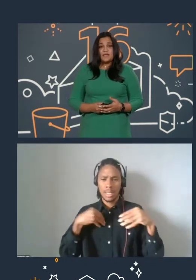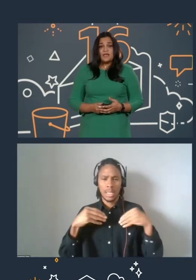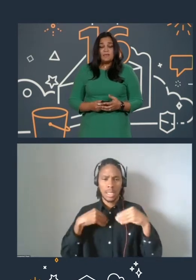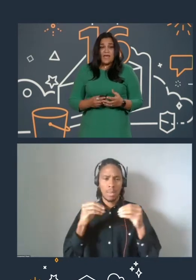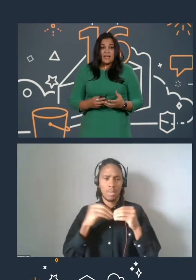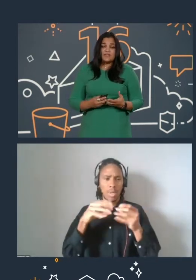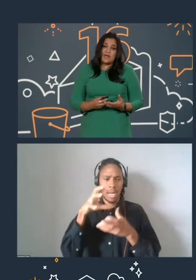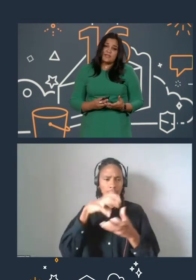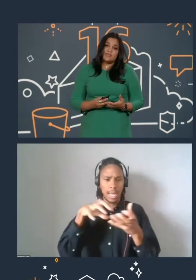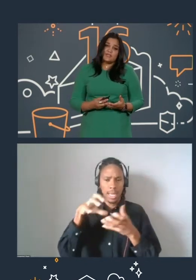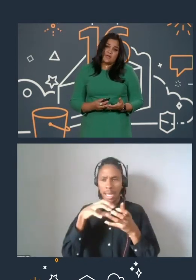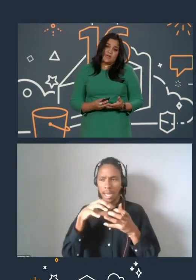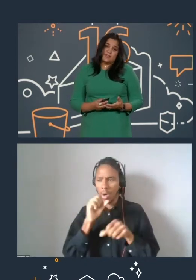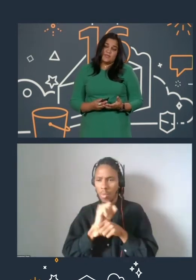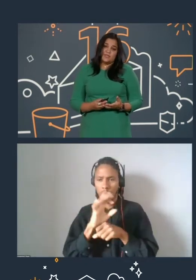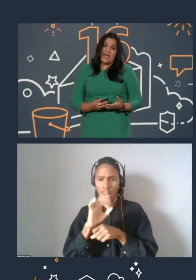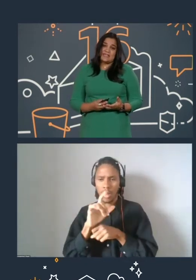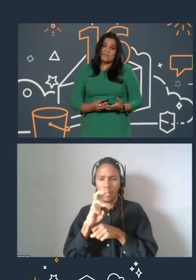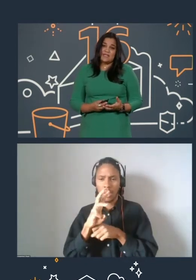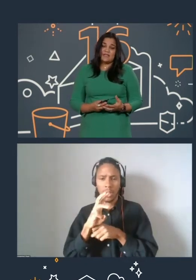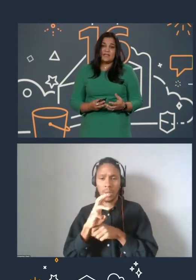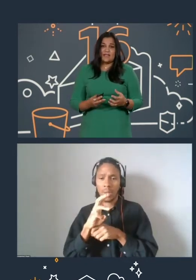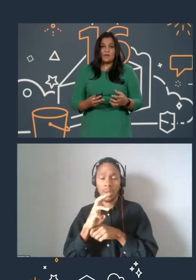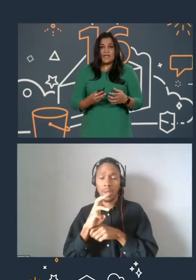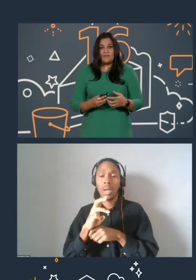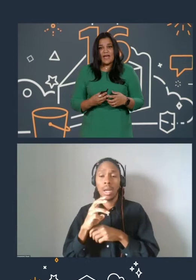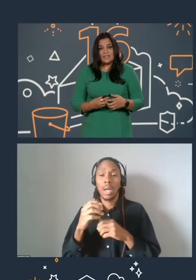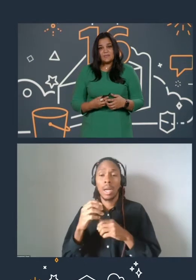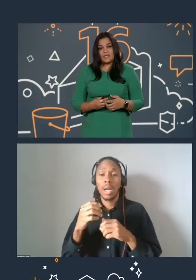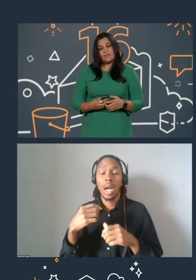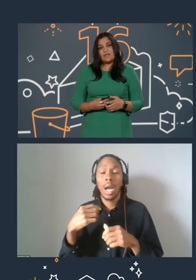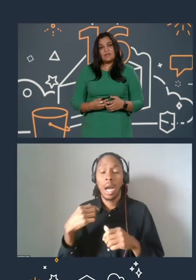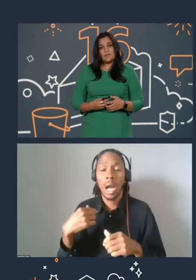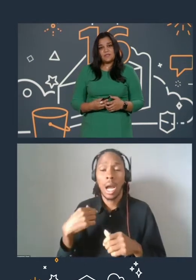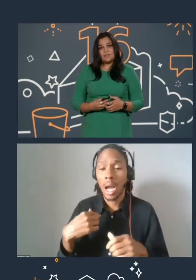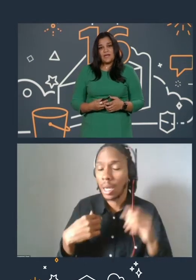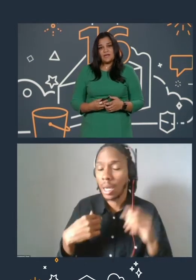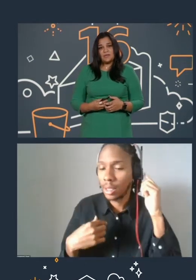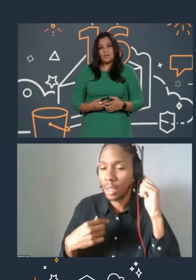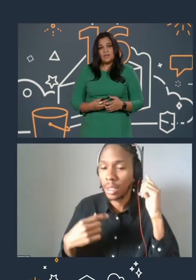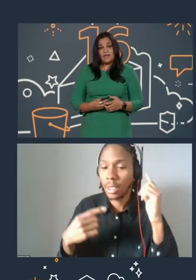the main attraction to our customers has been the cloud-native aspect of AWS Backup,